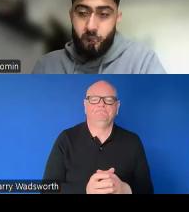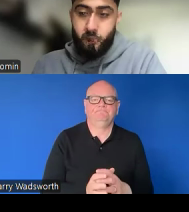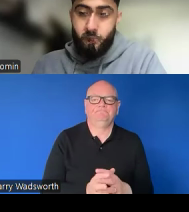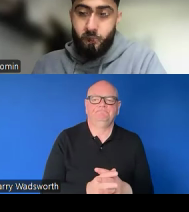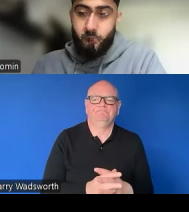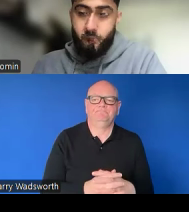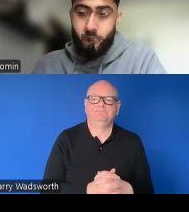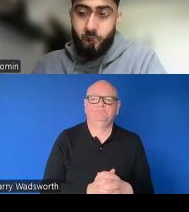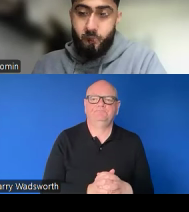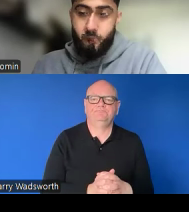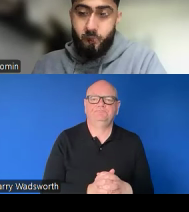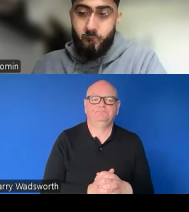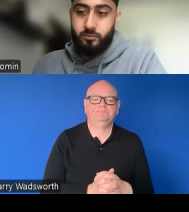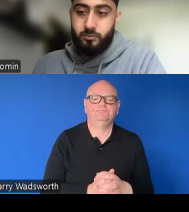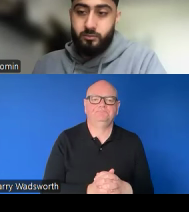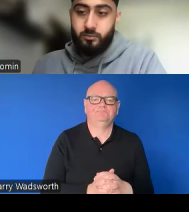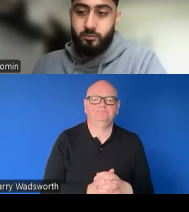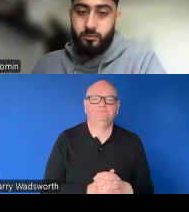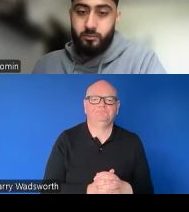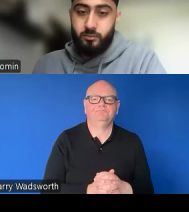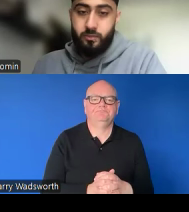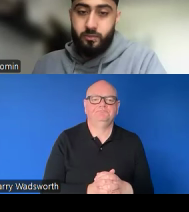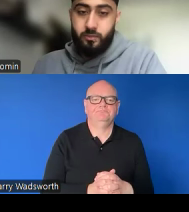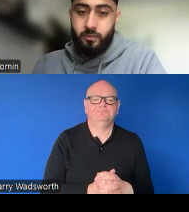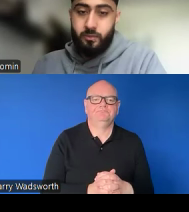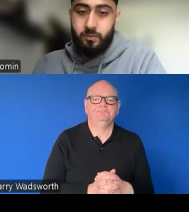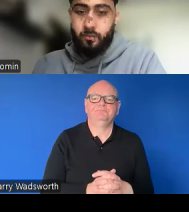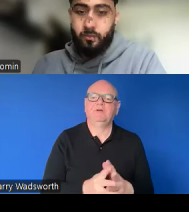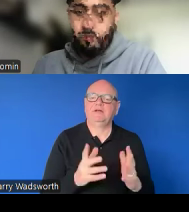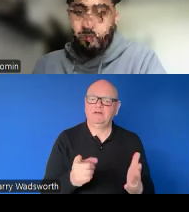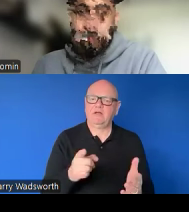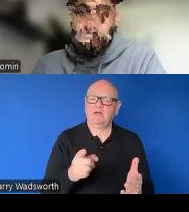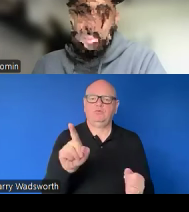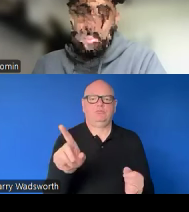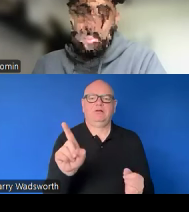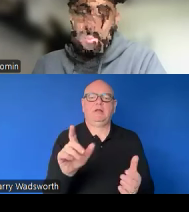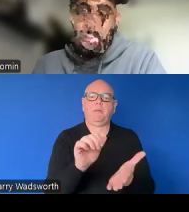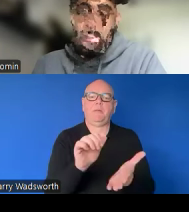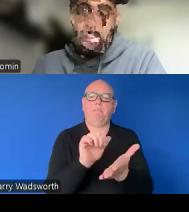and you would just click publish campaign. That'll go in and publish,